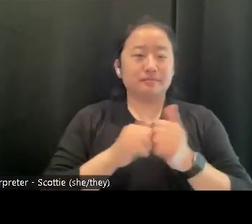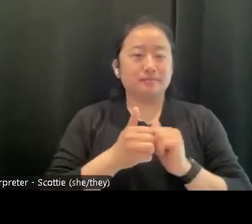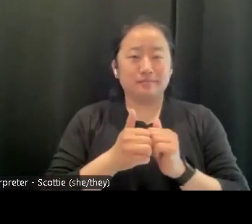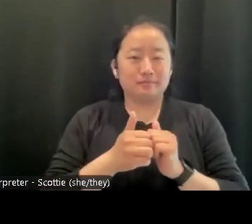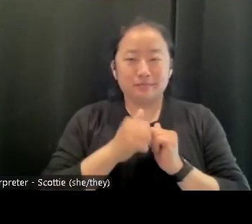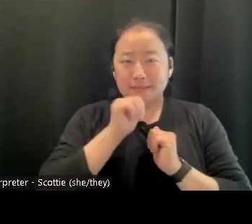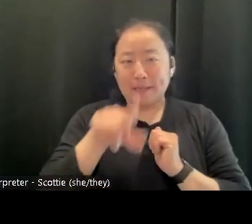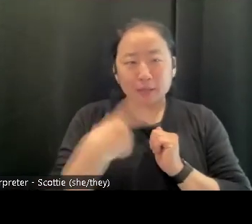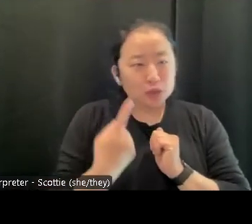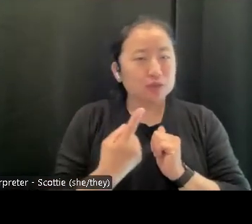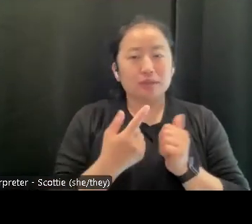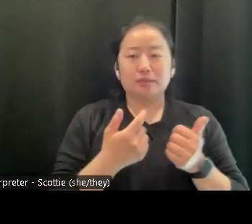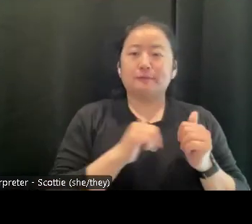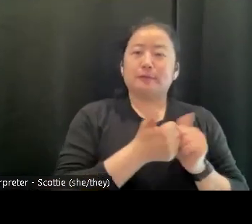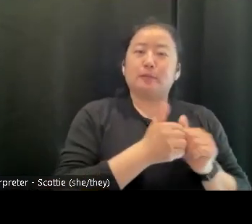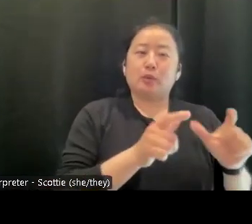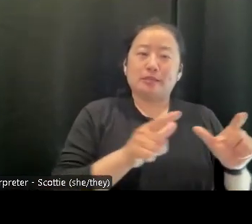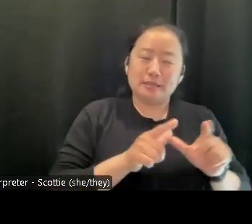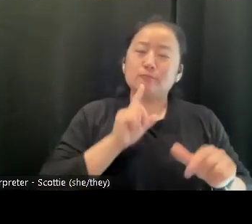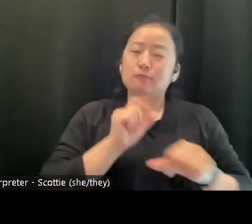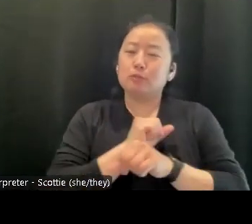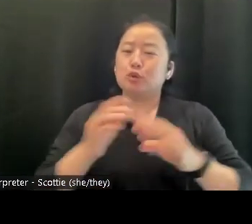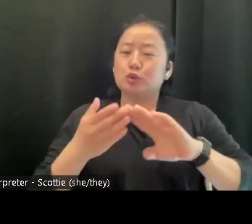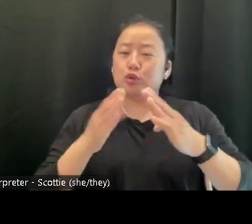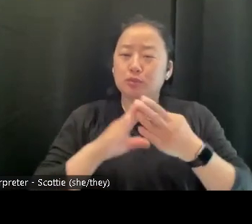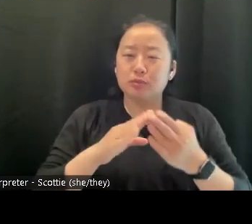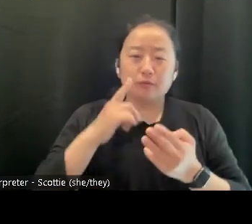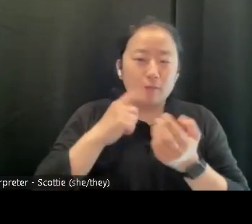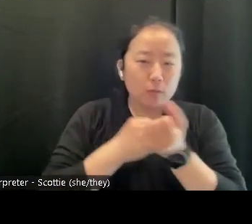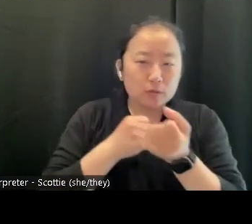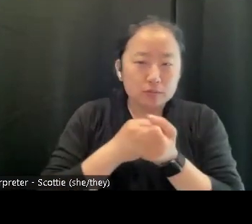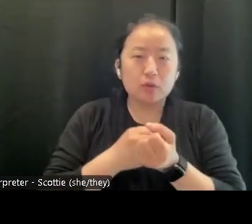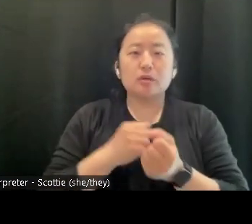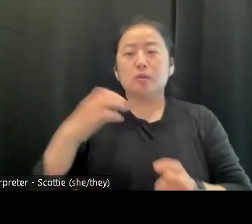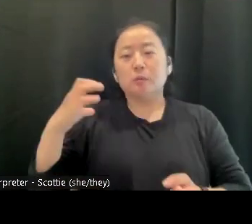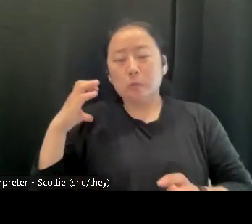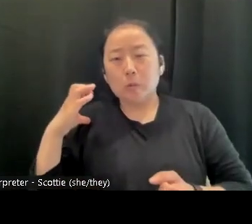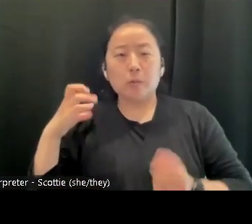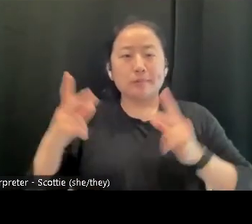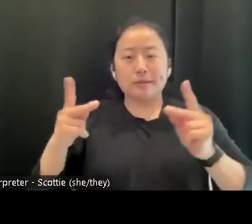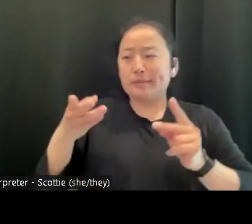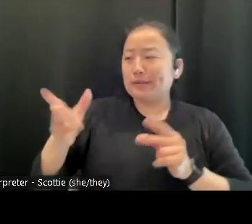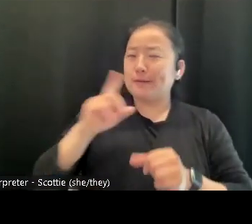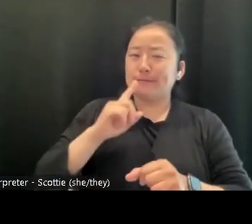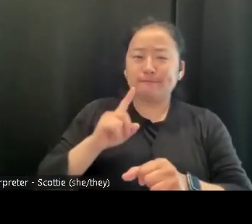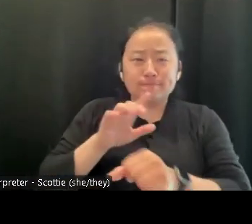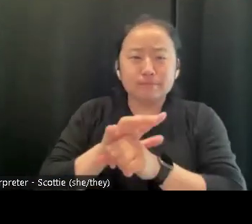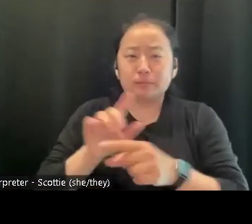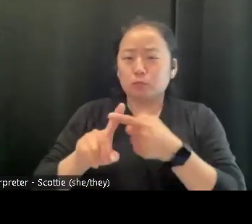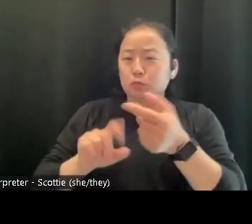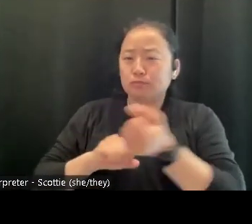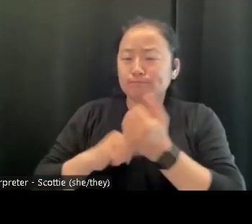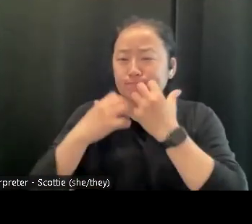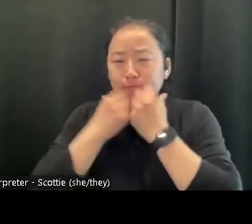it's a community of support. Participants and their families